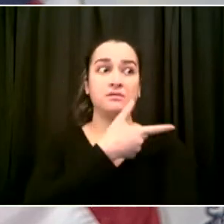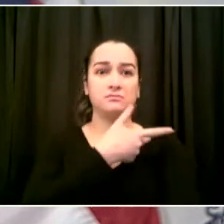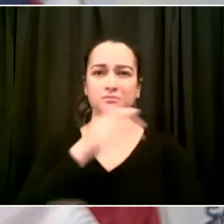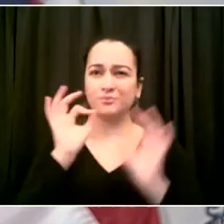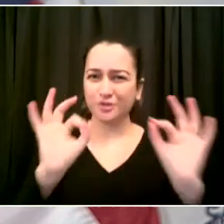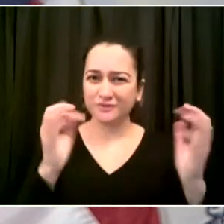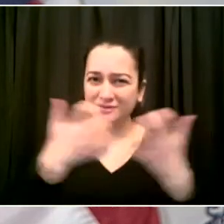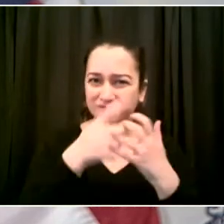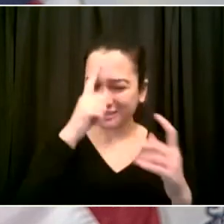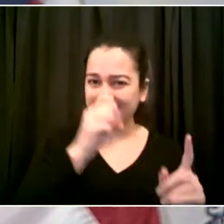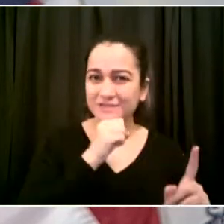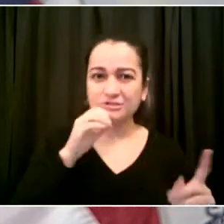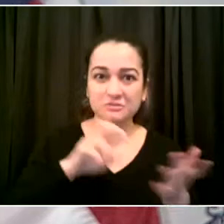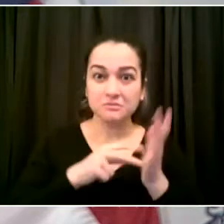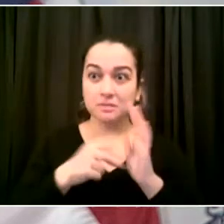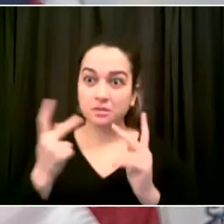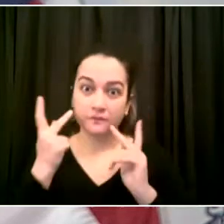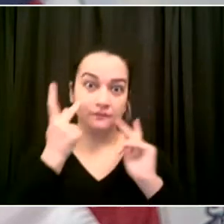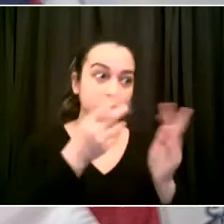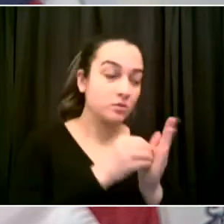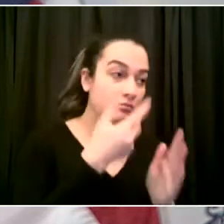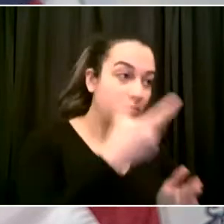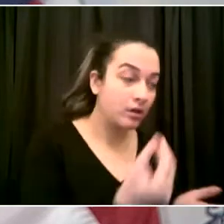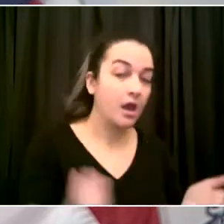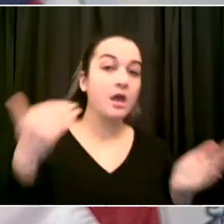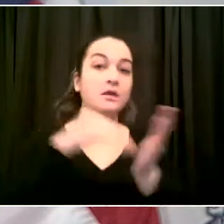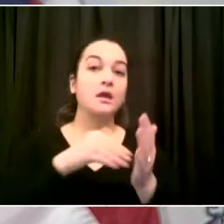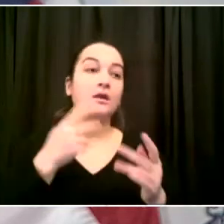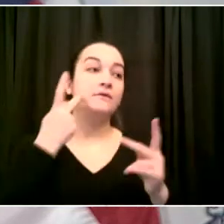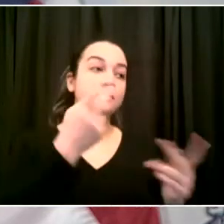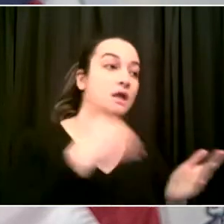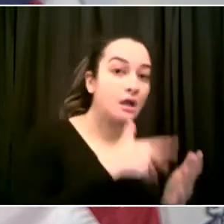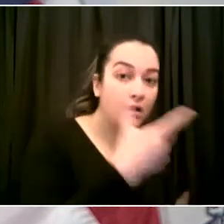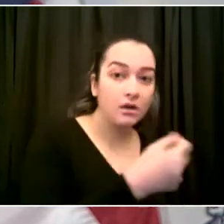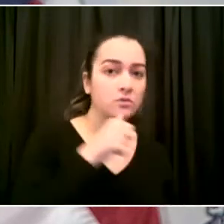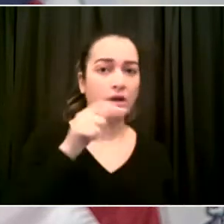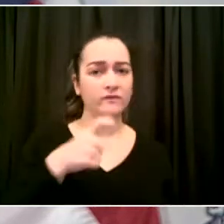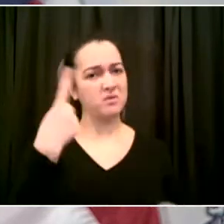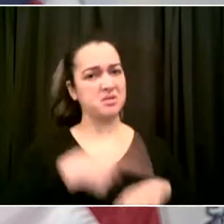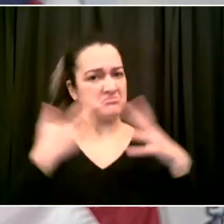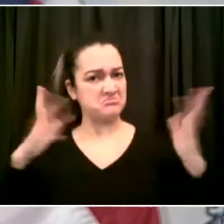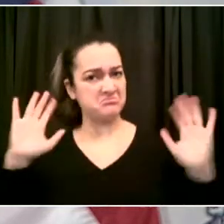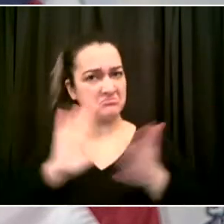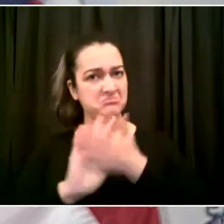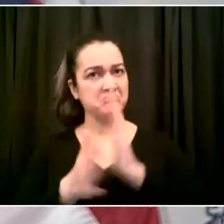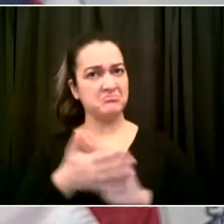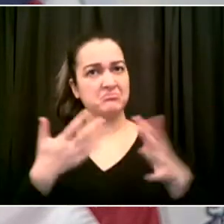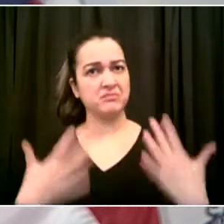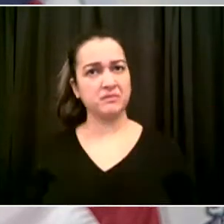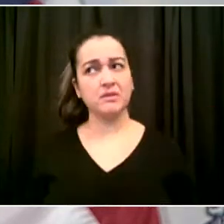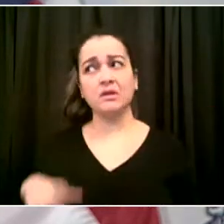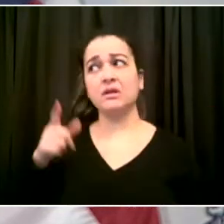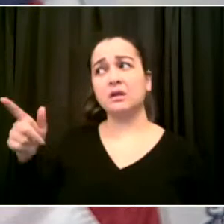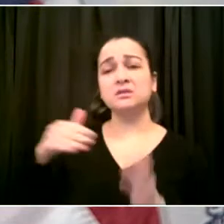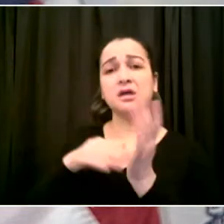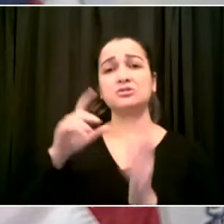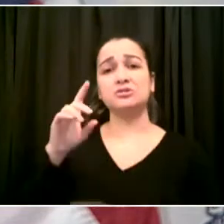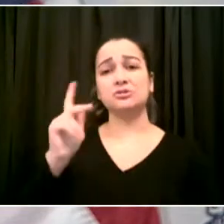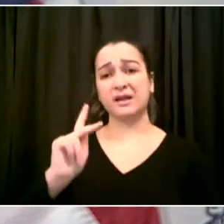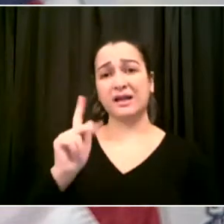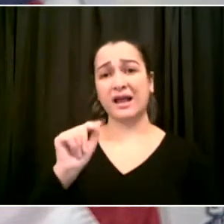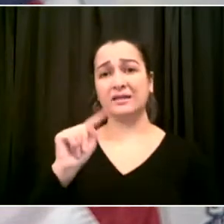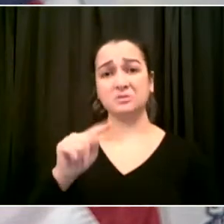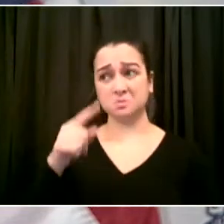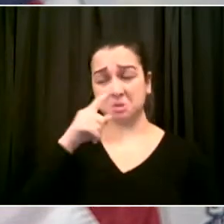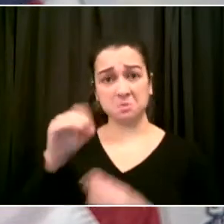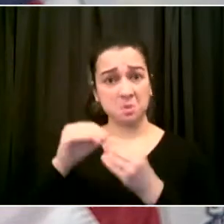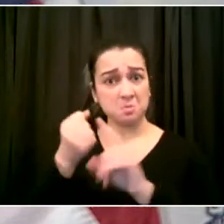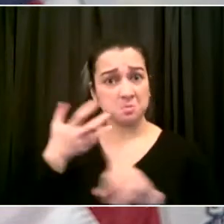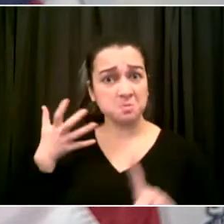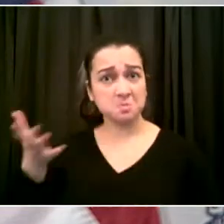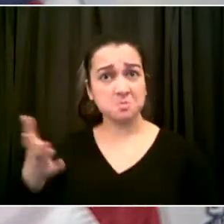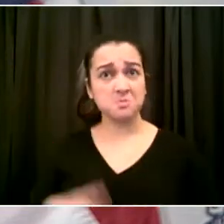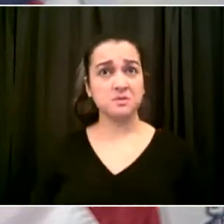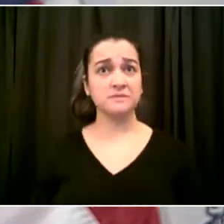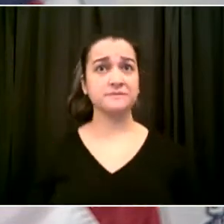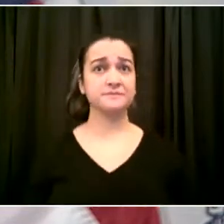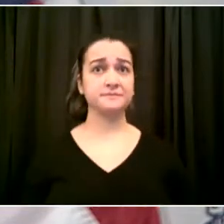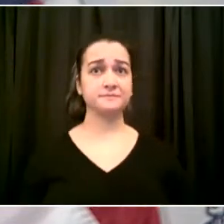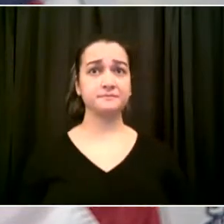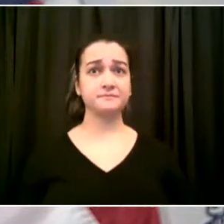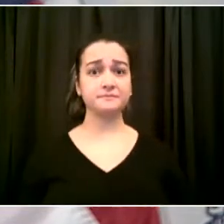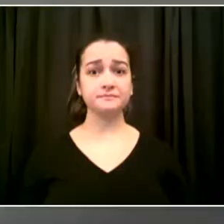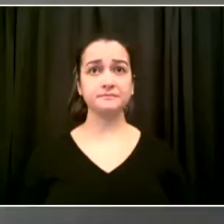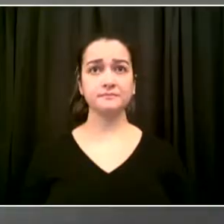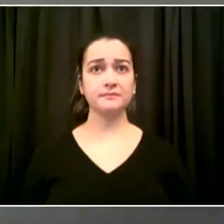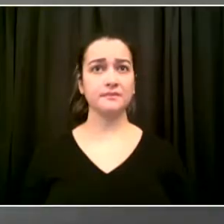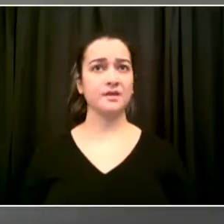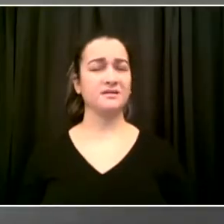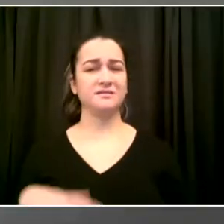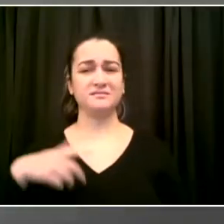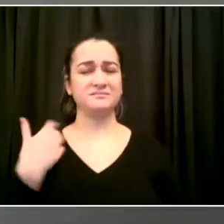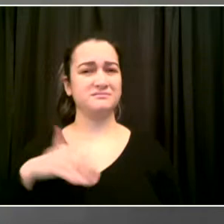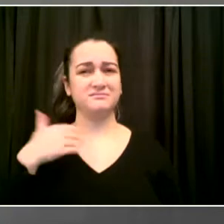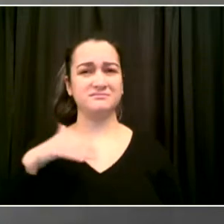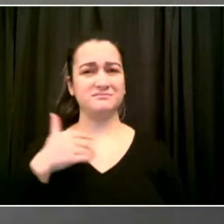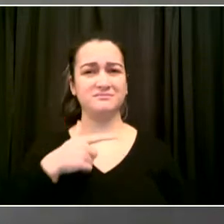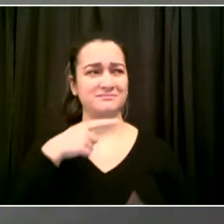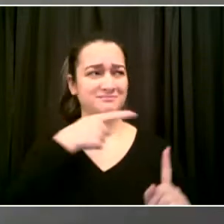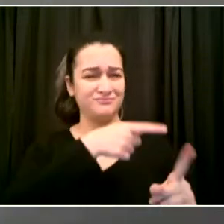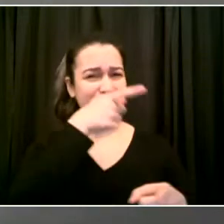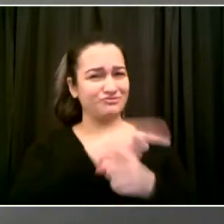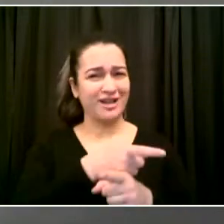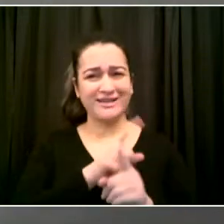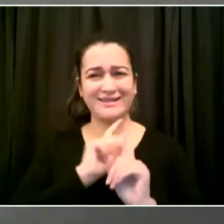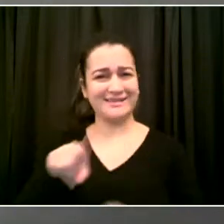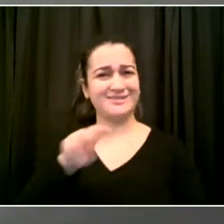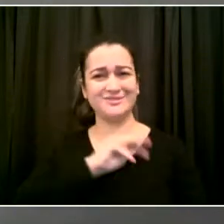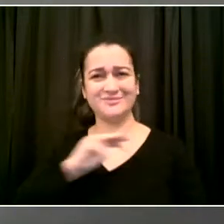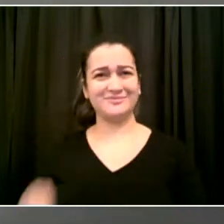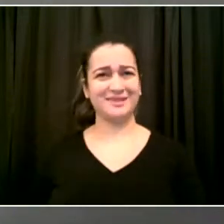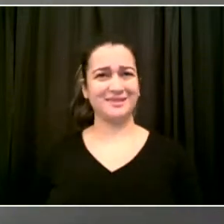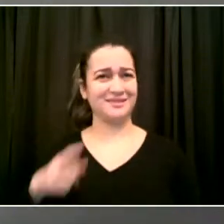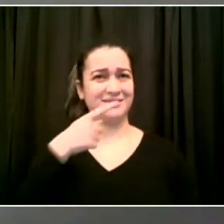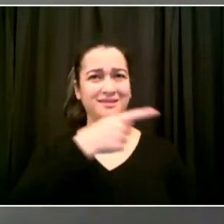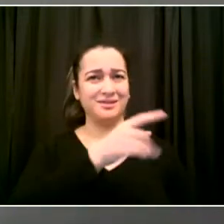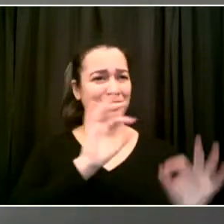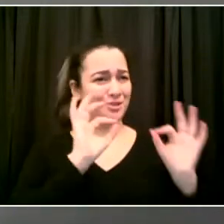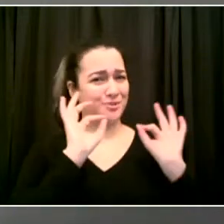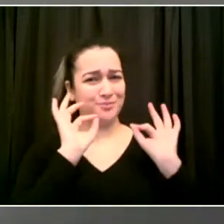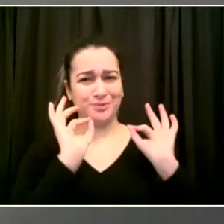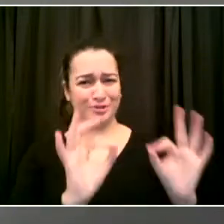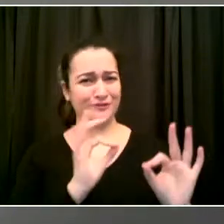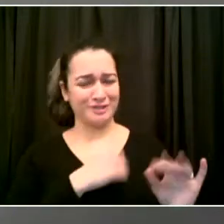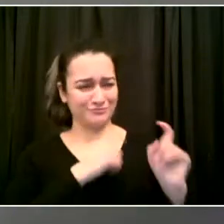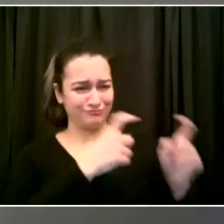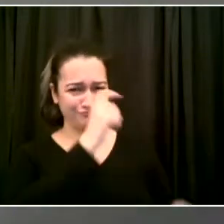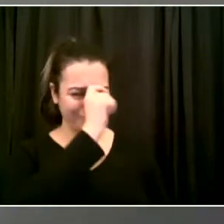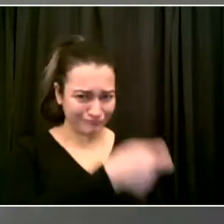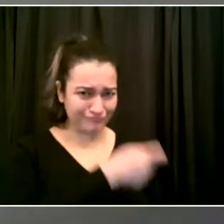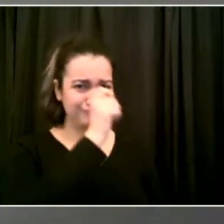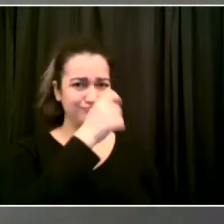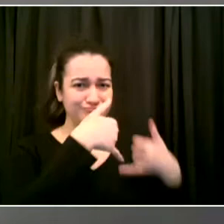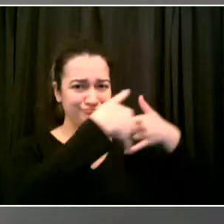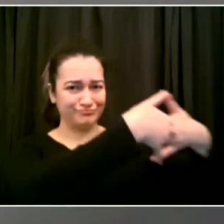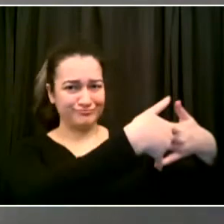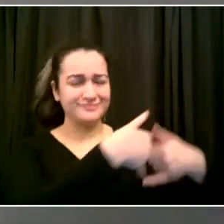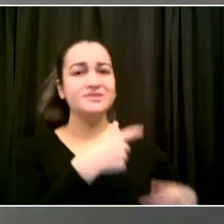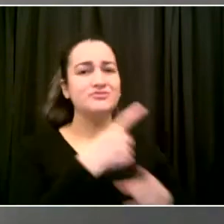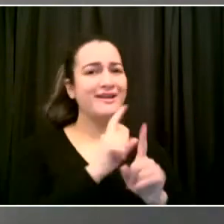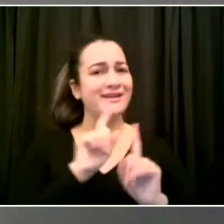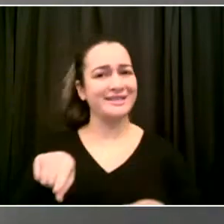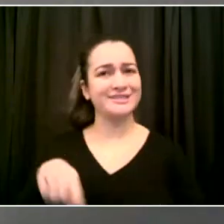WITH SENIORS.